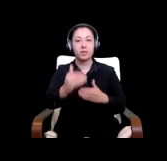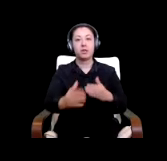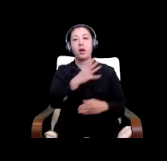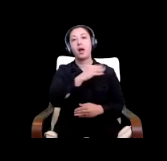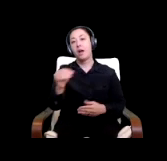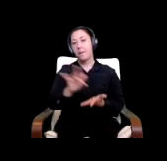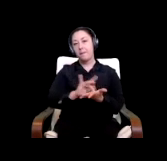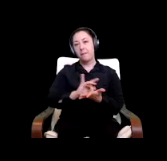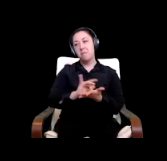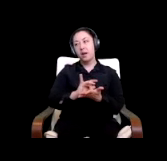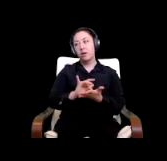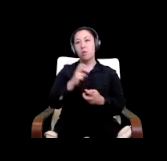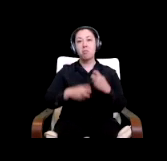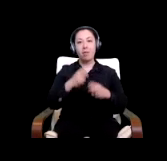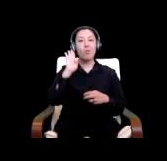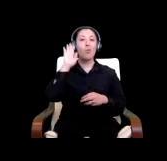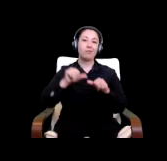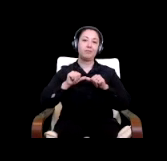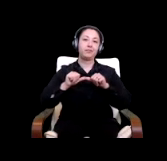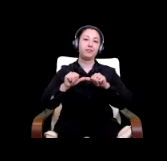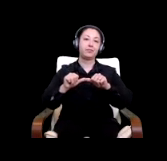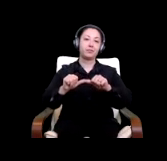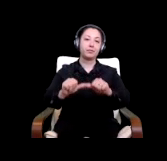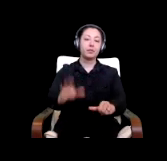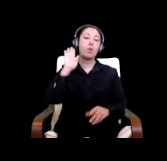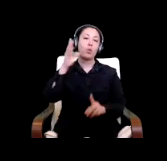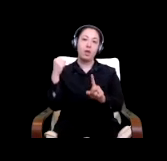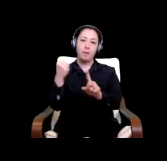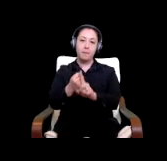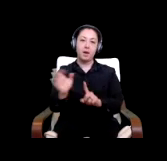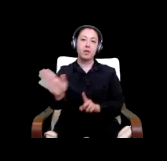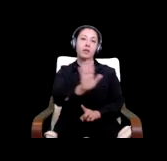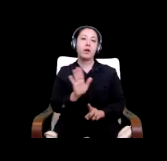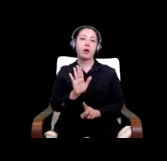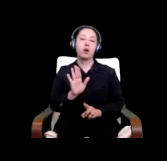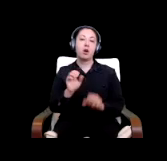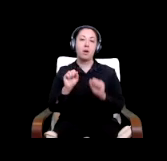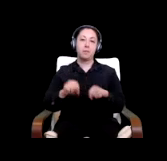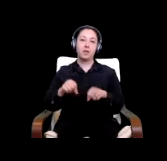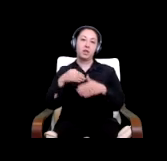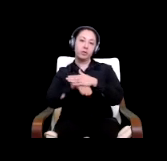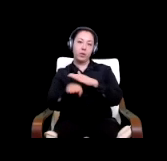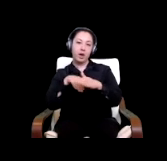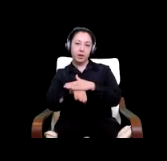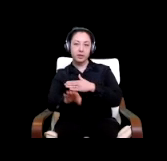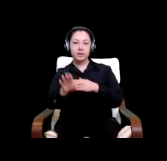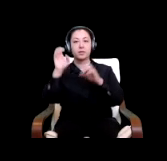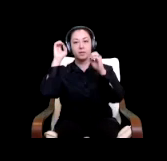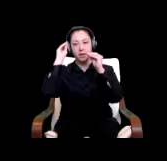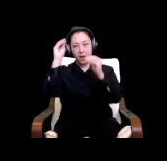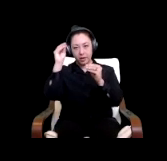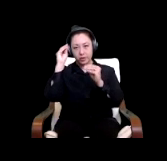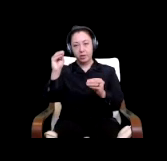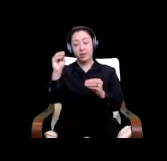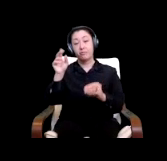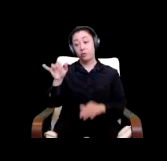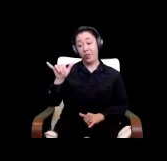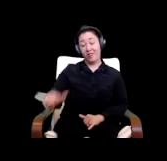their life. It impacts their ability to access education. The impact comes from having to